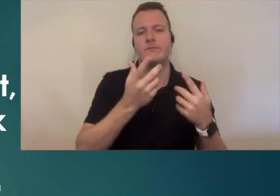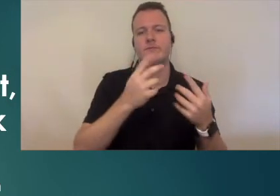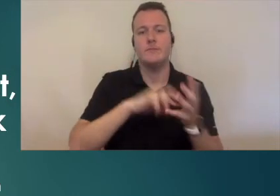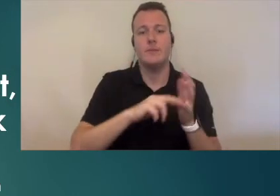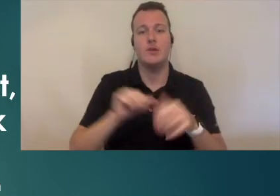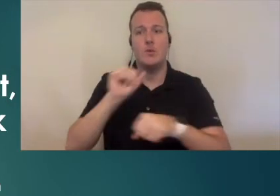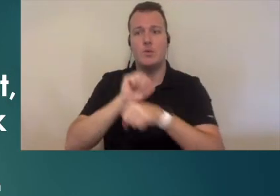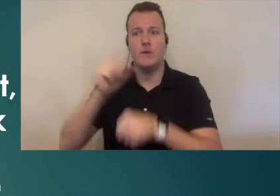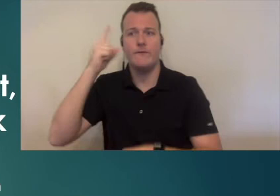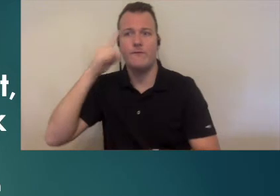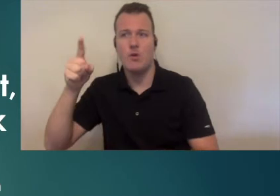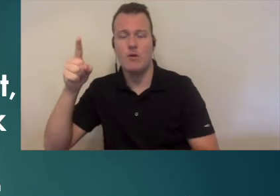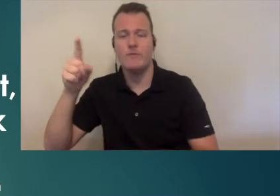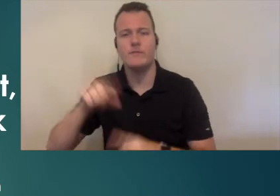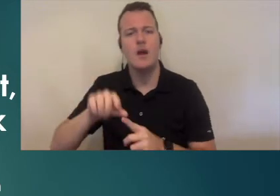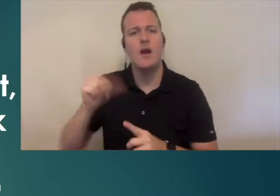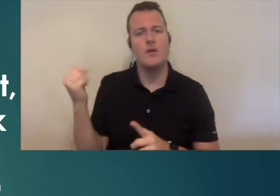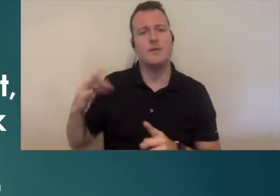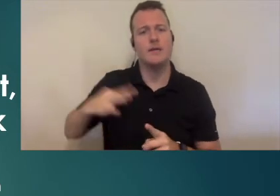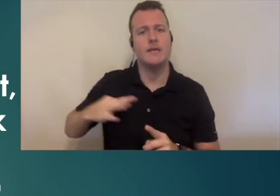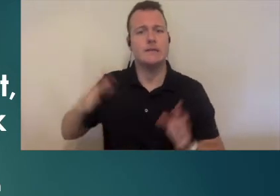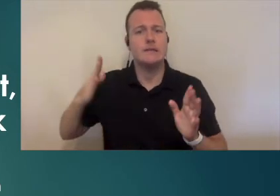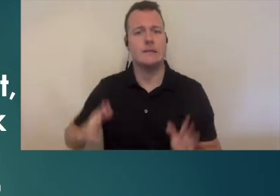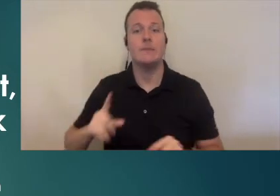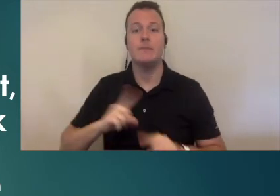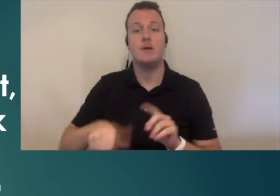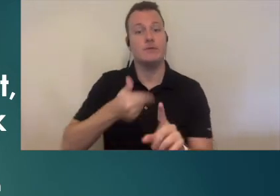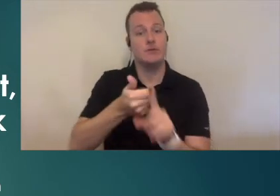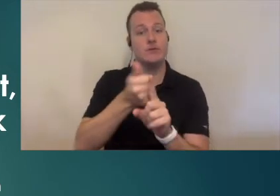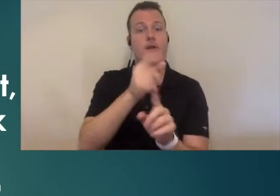'worked for' and that there were other candidates, but you are the one that was